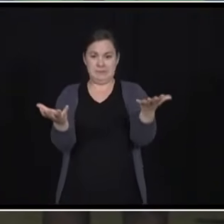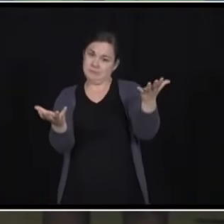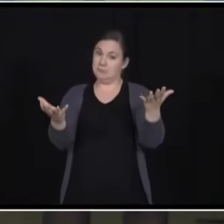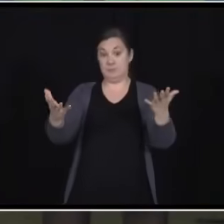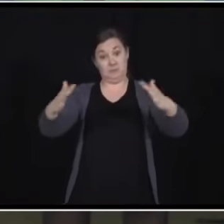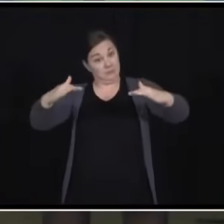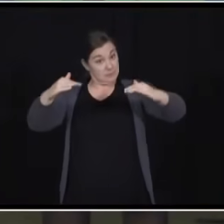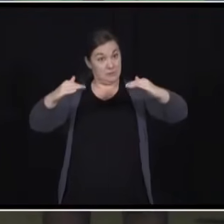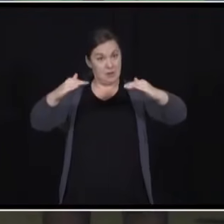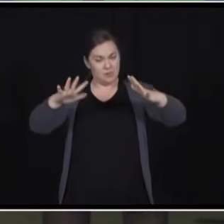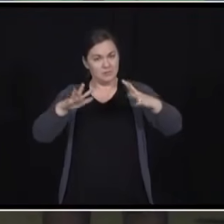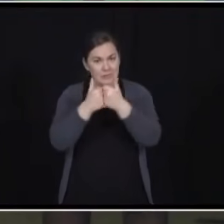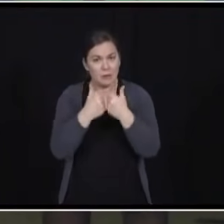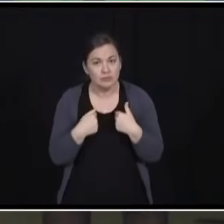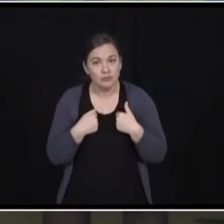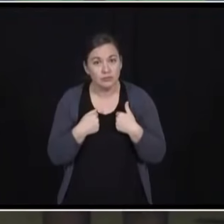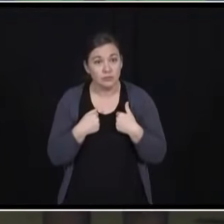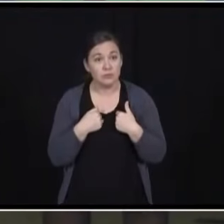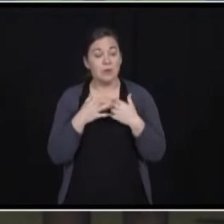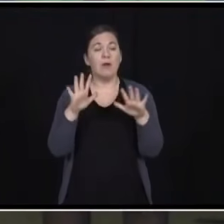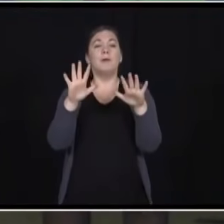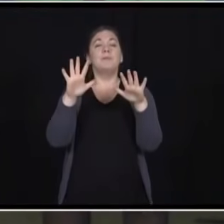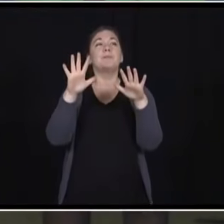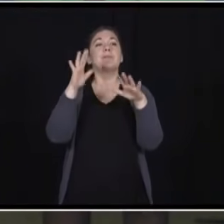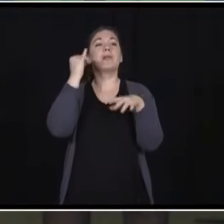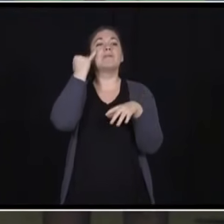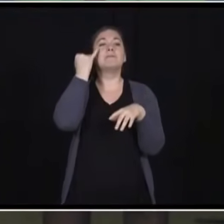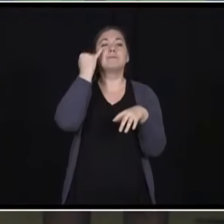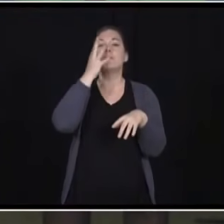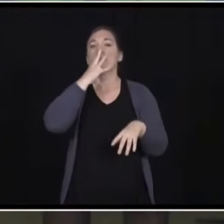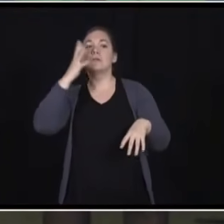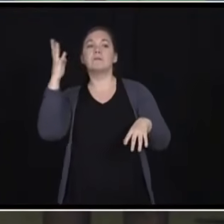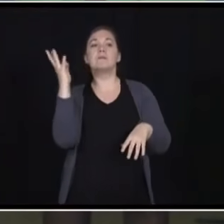number one priority. In the economy. It's a challenge.